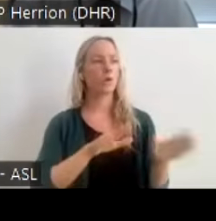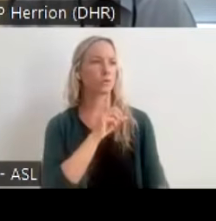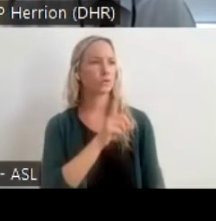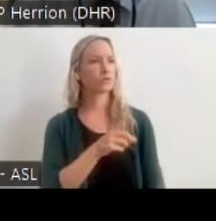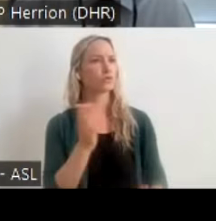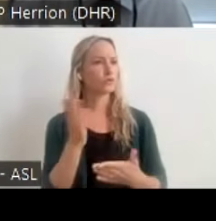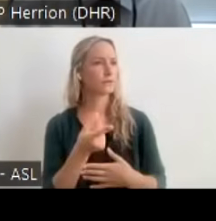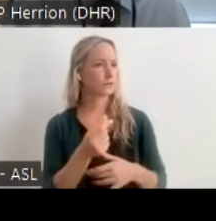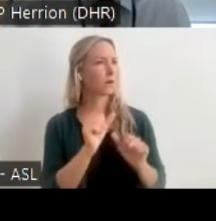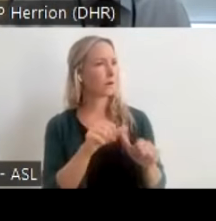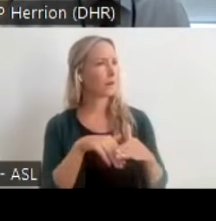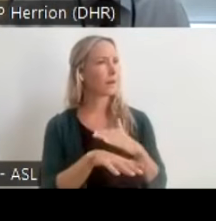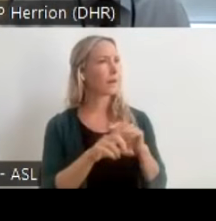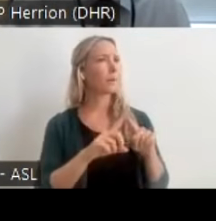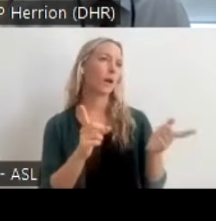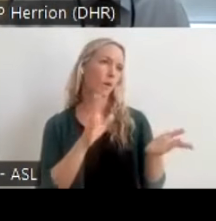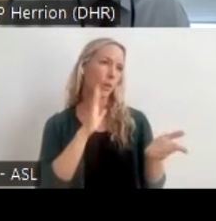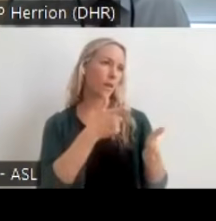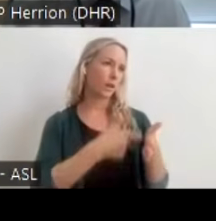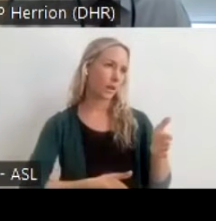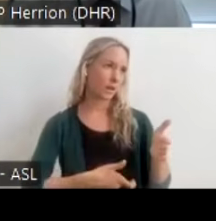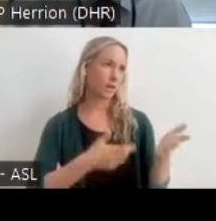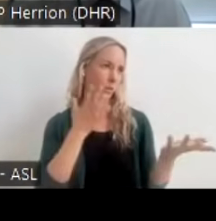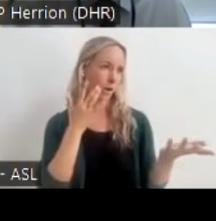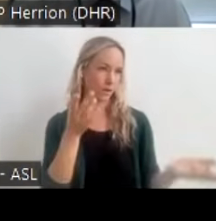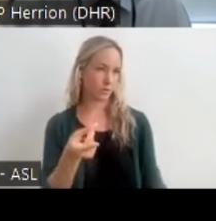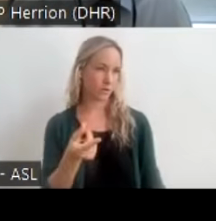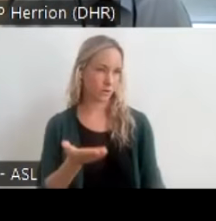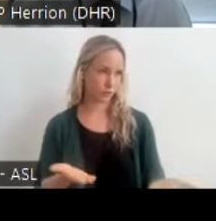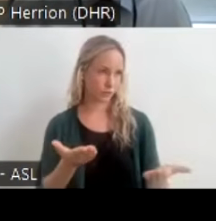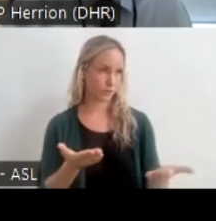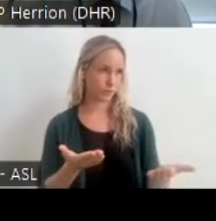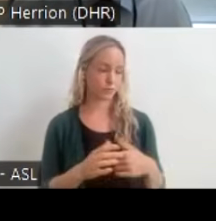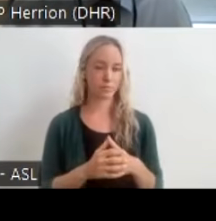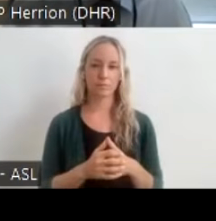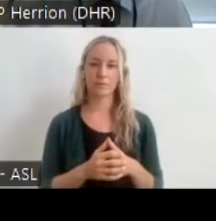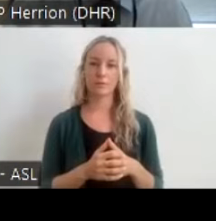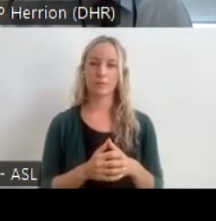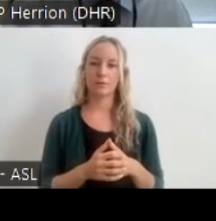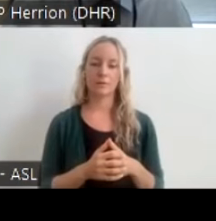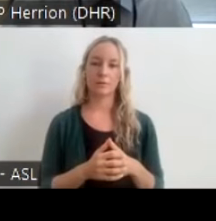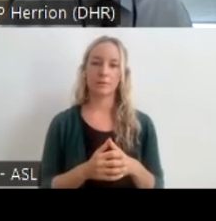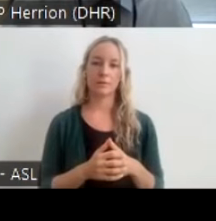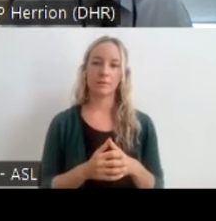are unlawful,